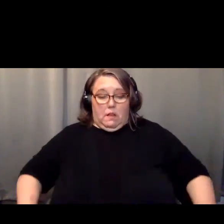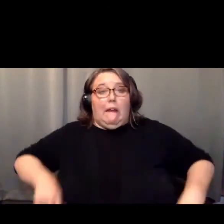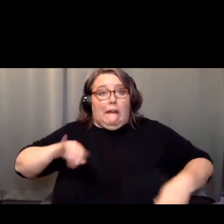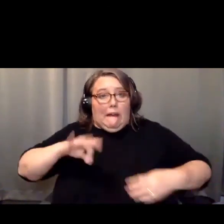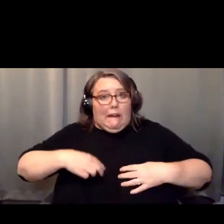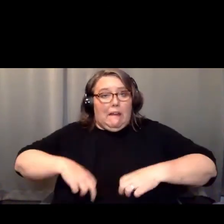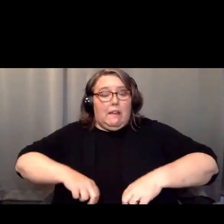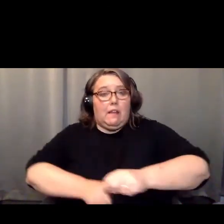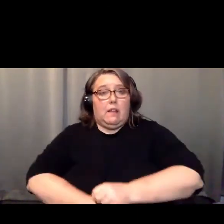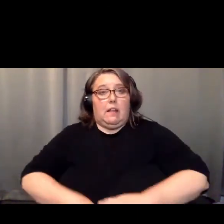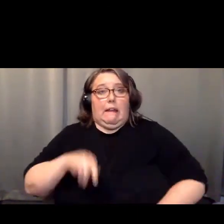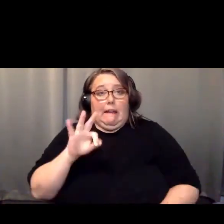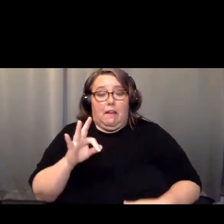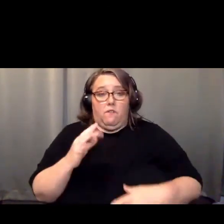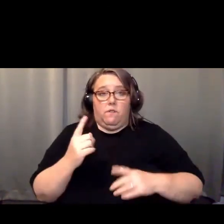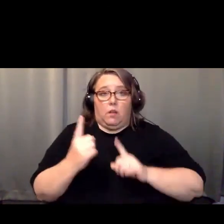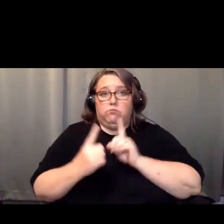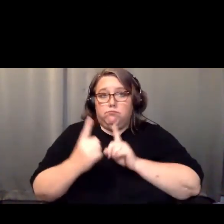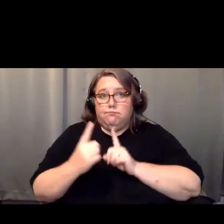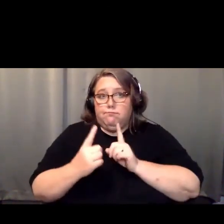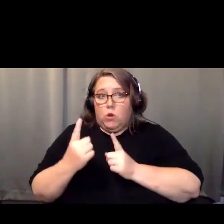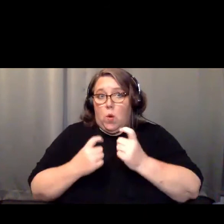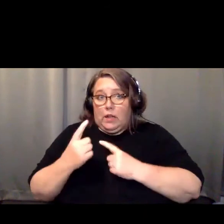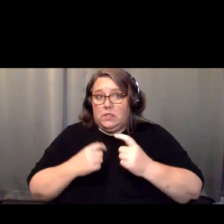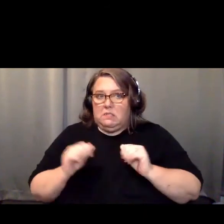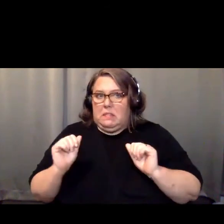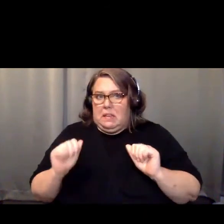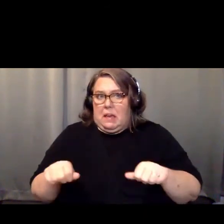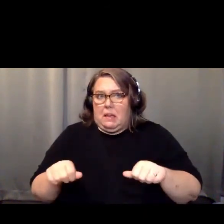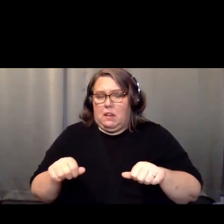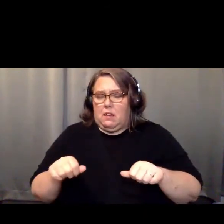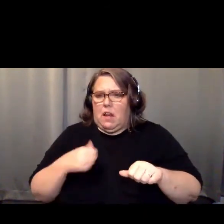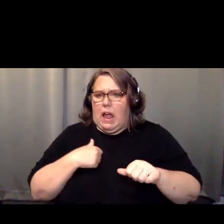that you're more than welcome, I may have put in the chat in my email address